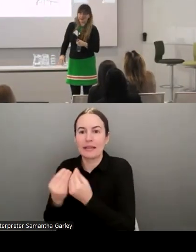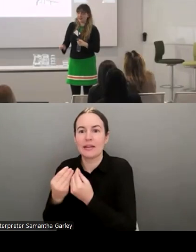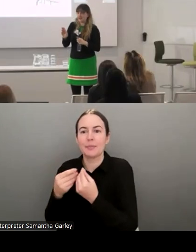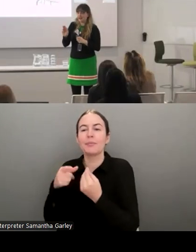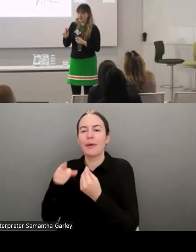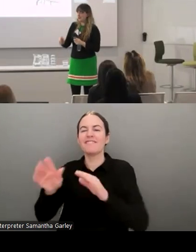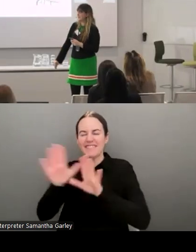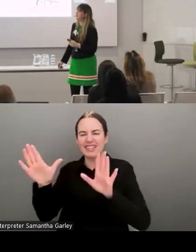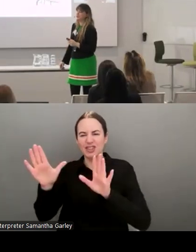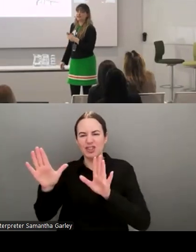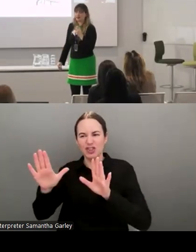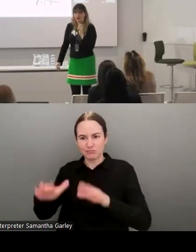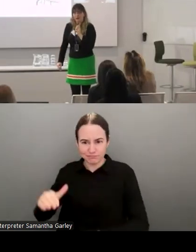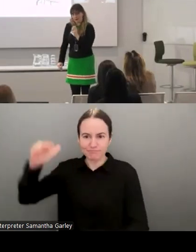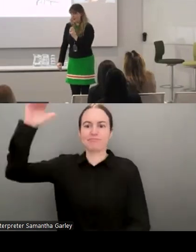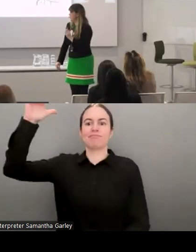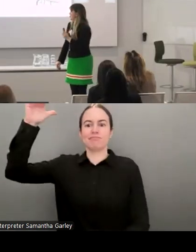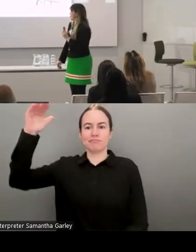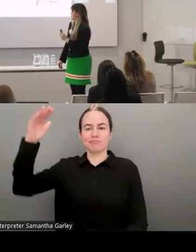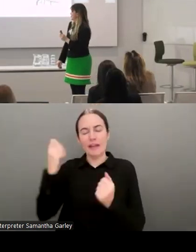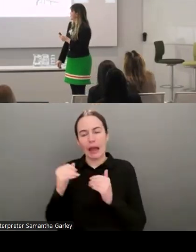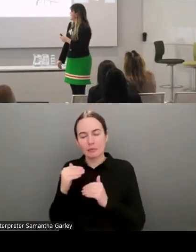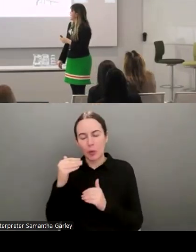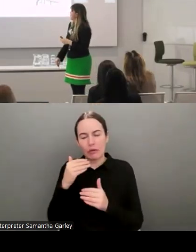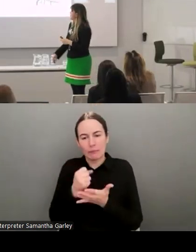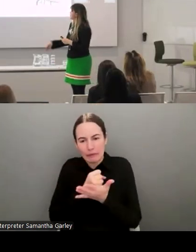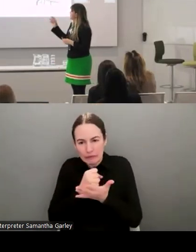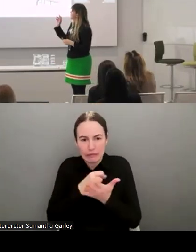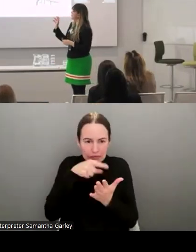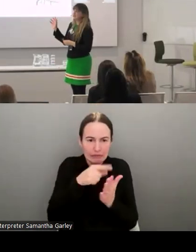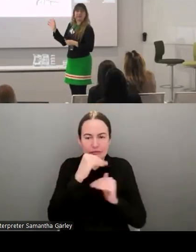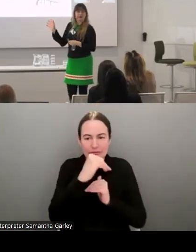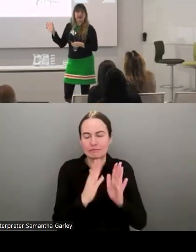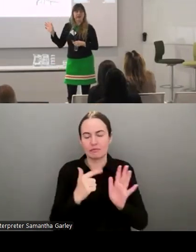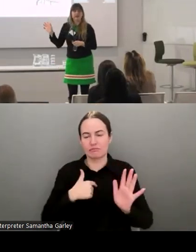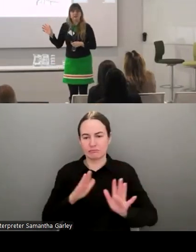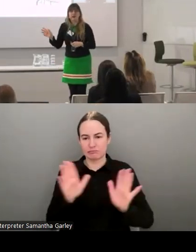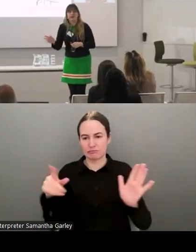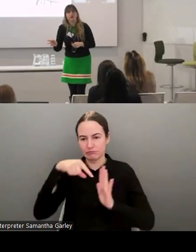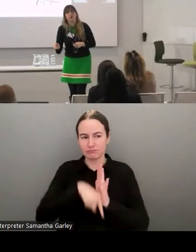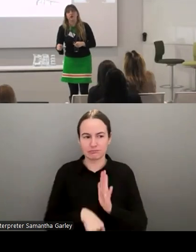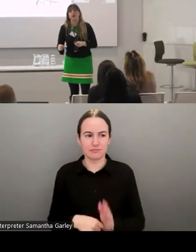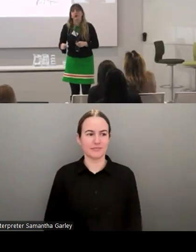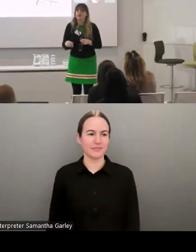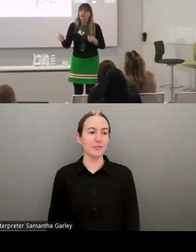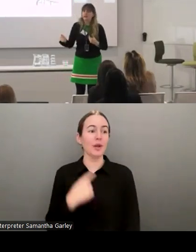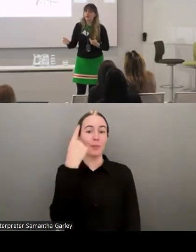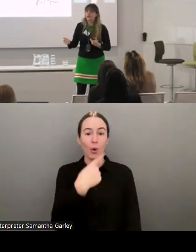That's like the medical definition is that I'm not going even more into. But the people that participated in this project were very different.